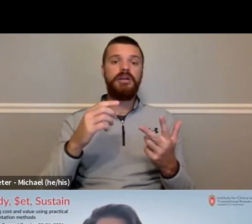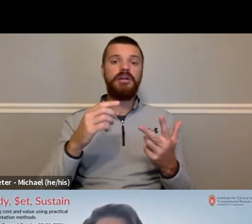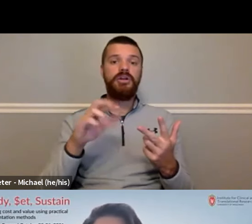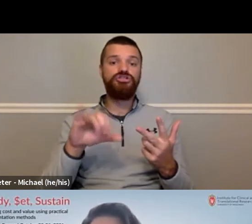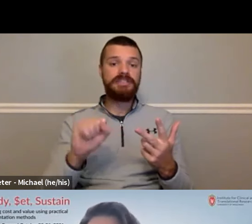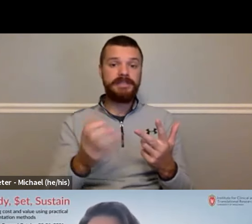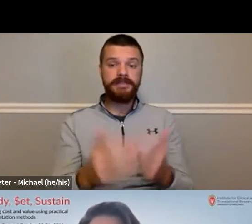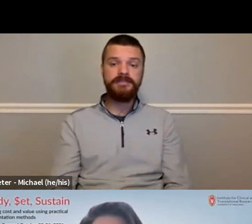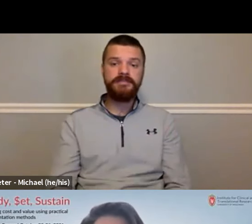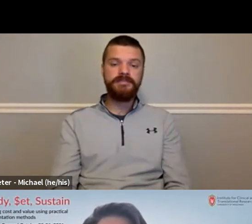Greg Aarons (he/his): My first.